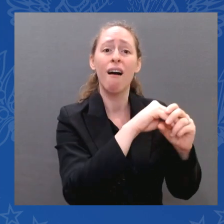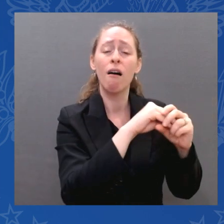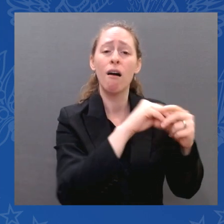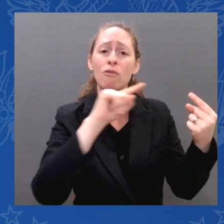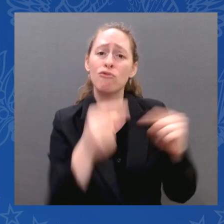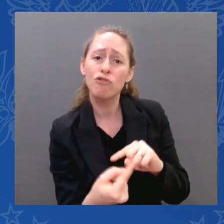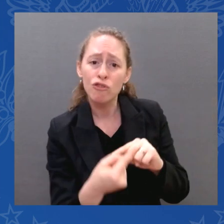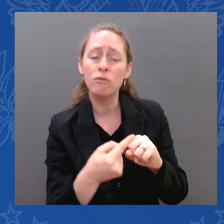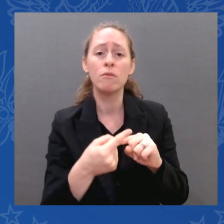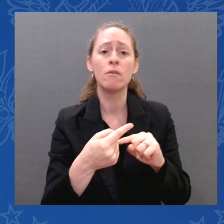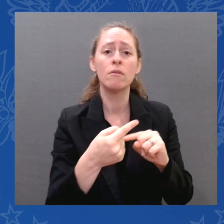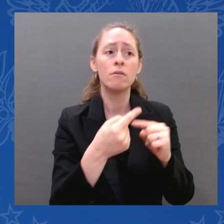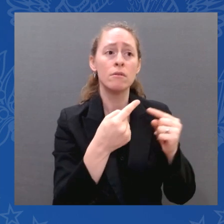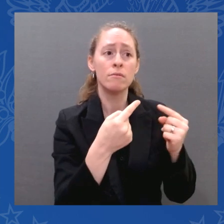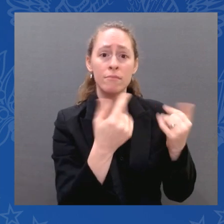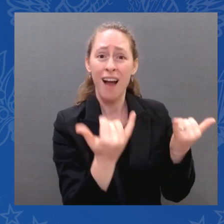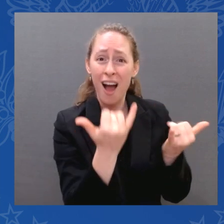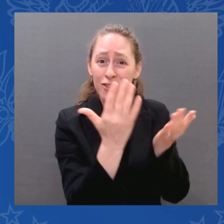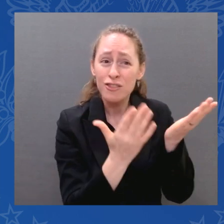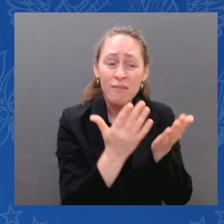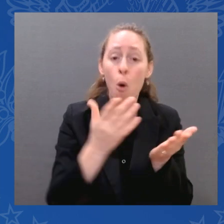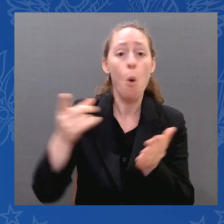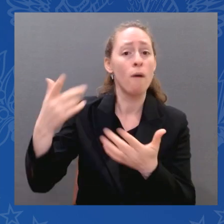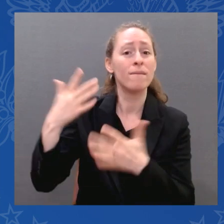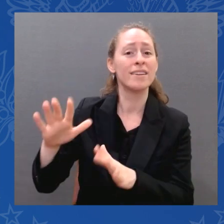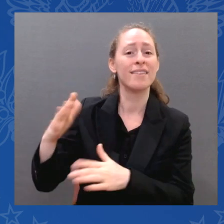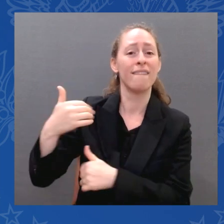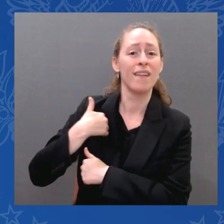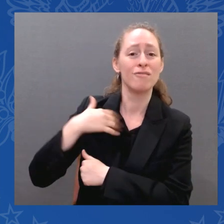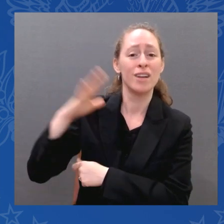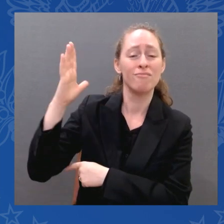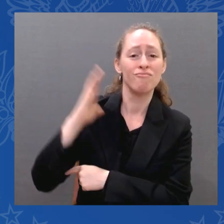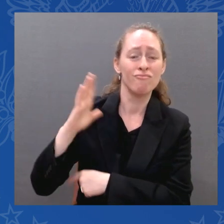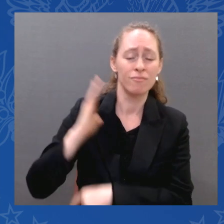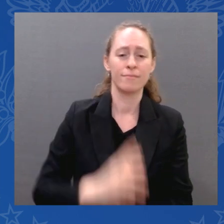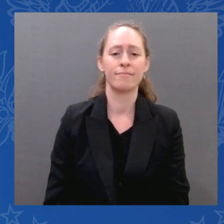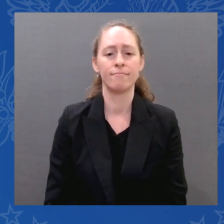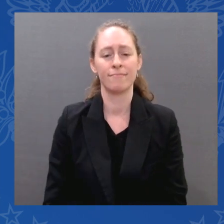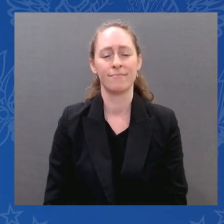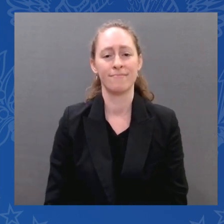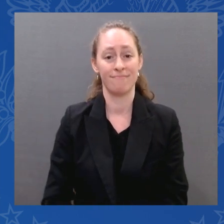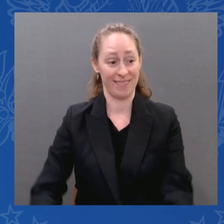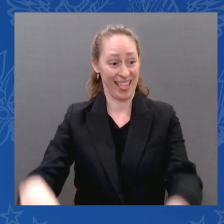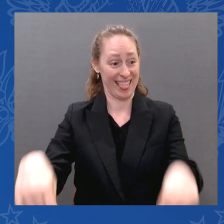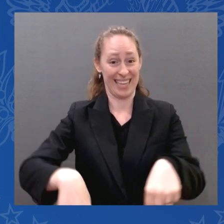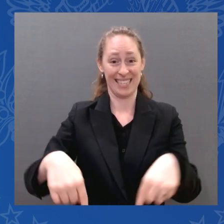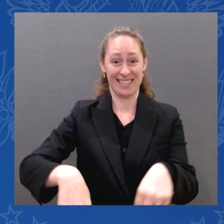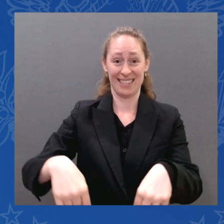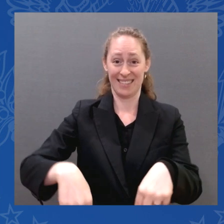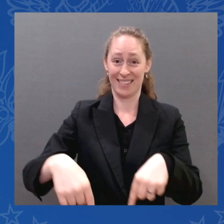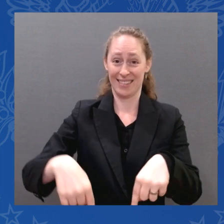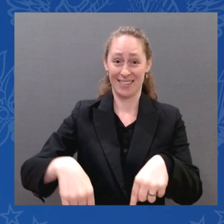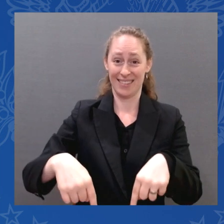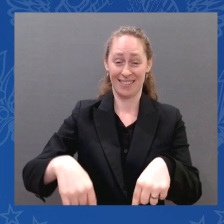I would always look forward to this event. We'd have the event over the VPR as well as come over here with the President.